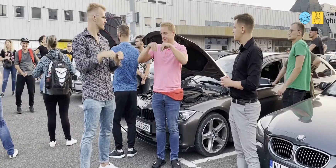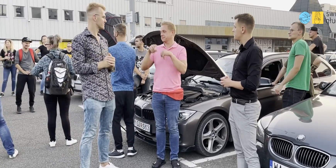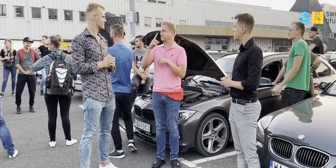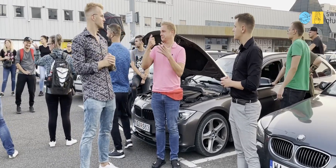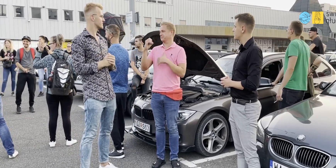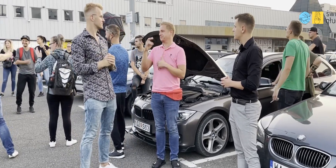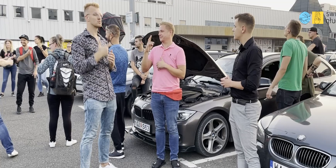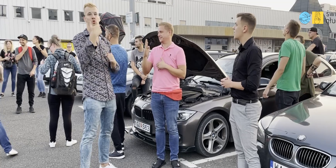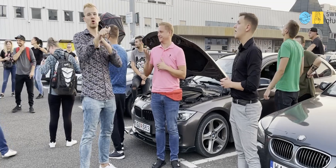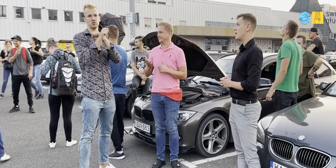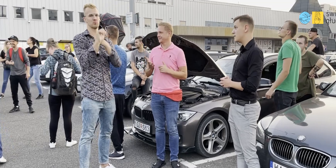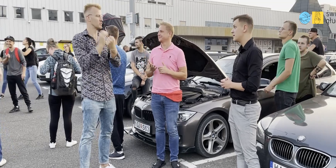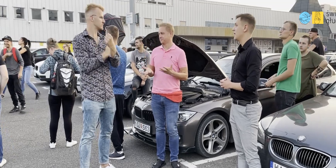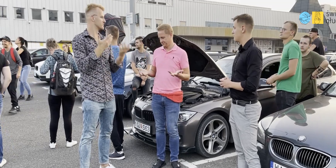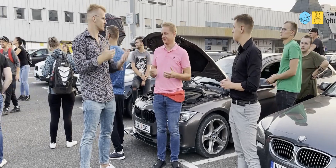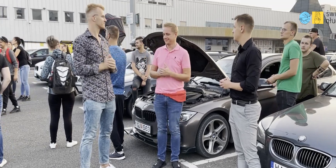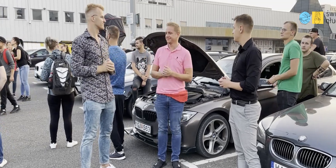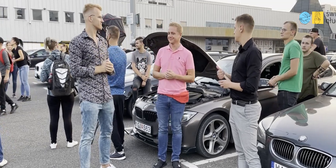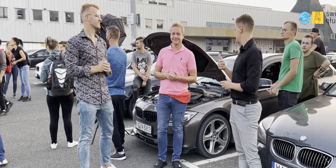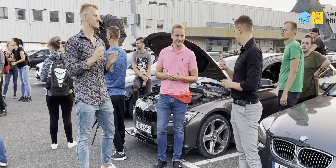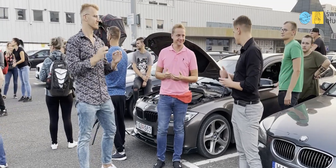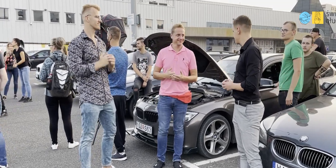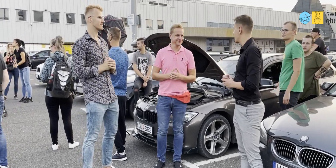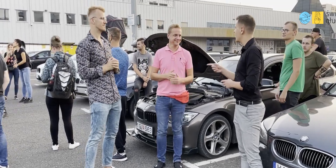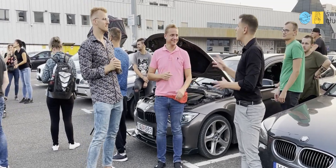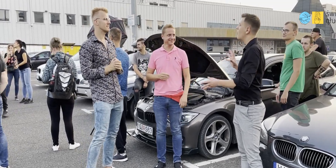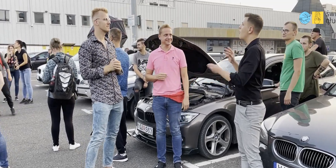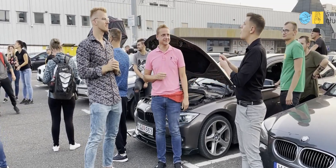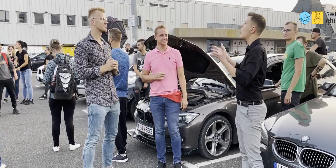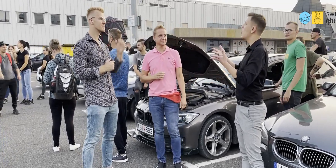and now has 160 hp. [K] Great!